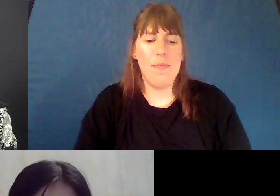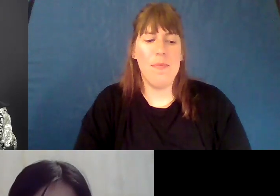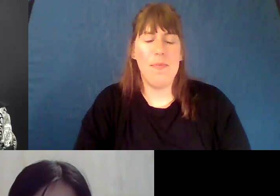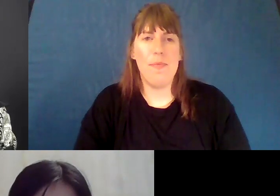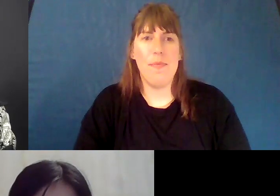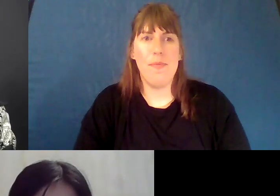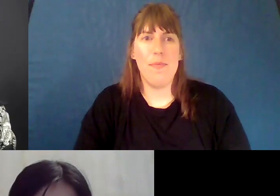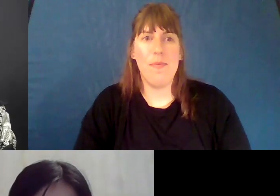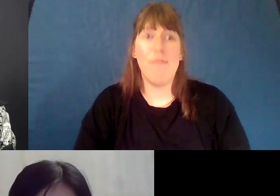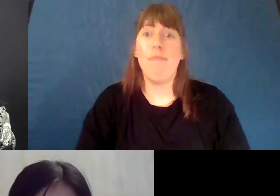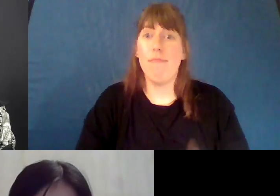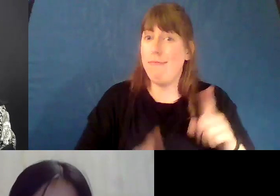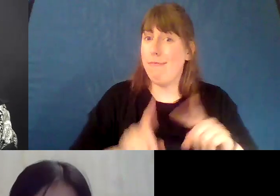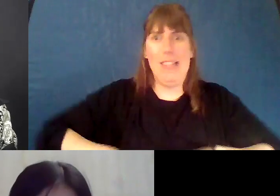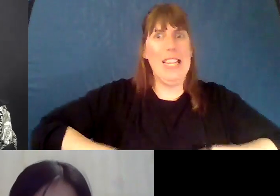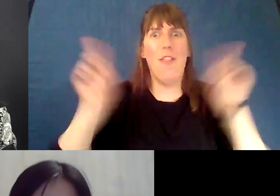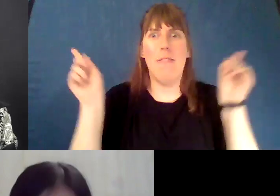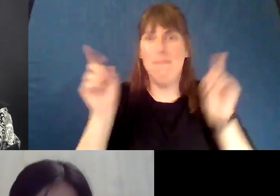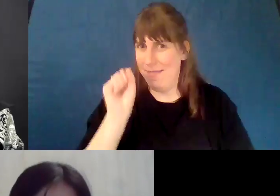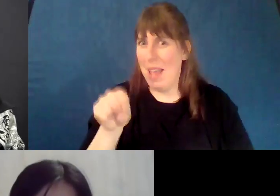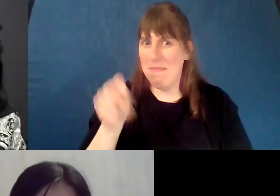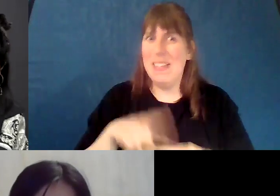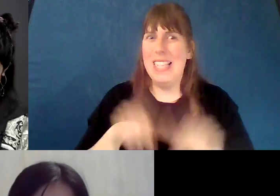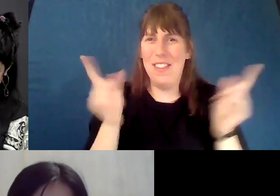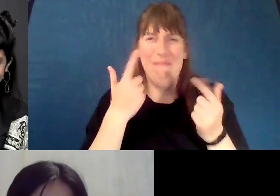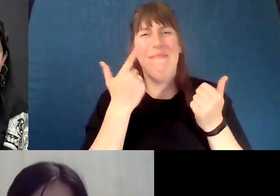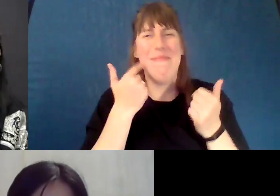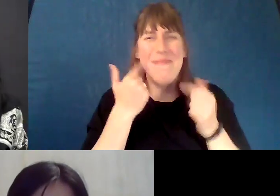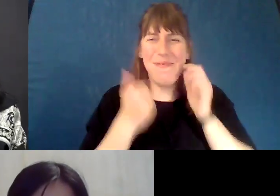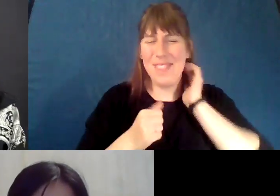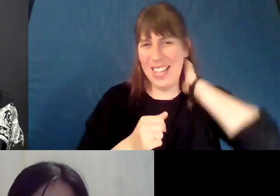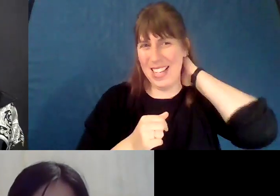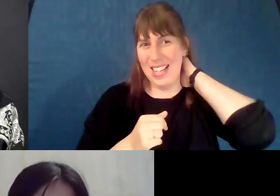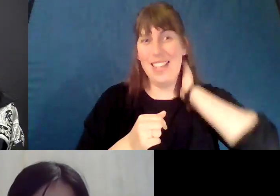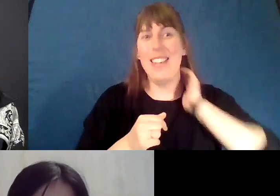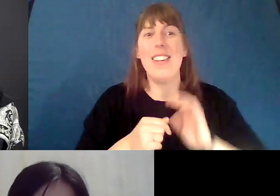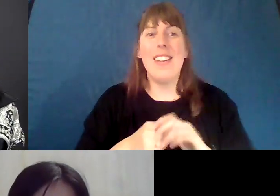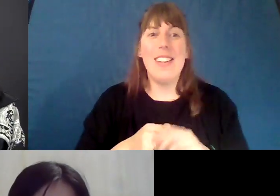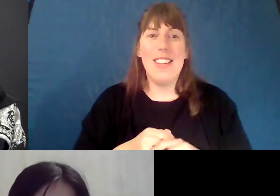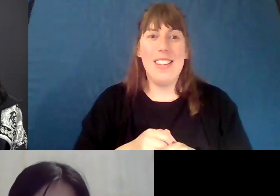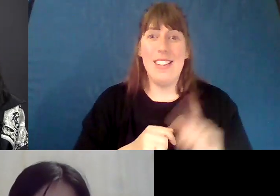It's quite different, I think. One is, like, the longest durational performance you'll ever do.